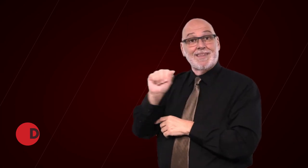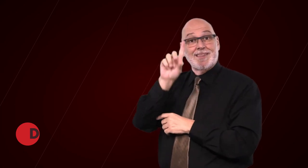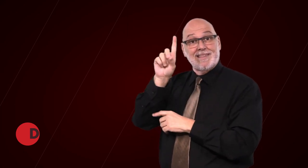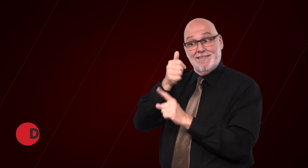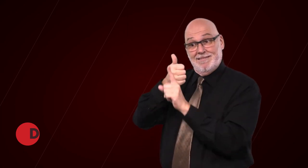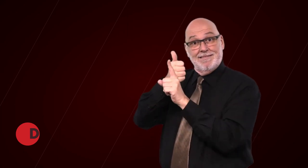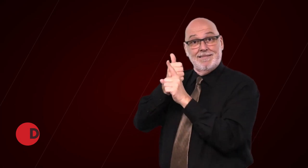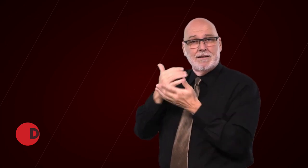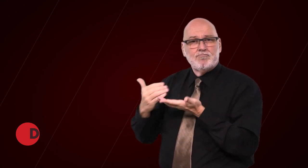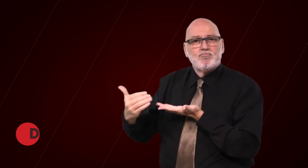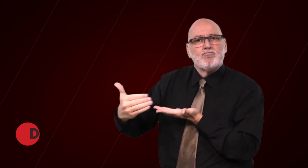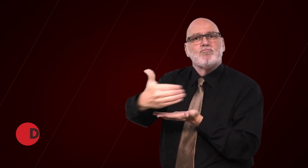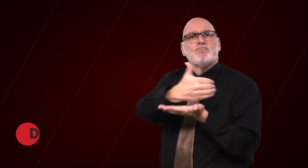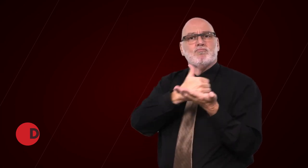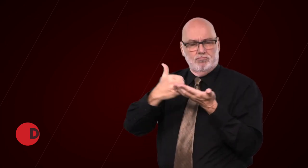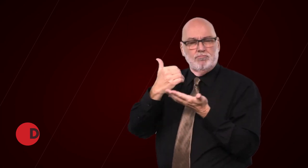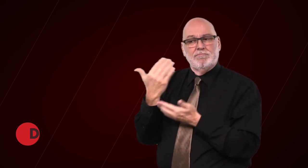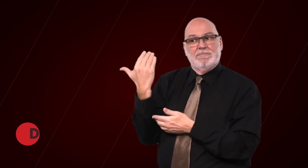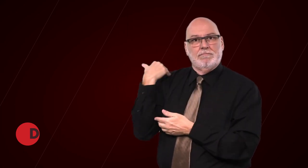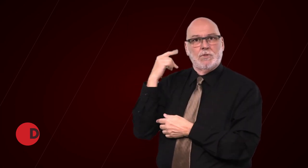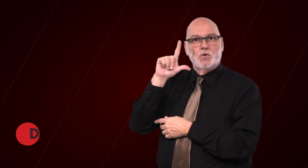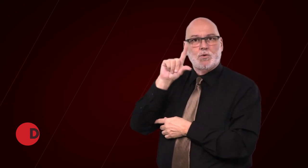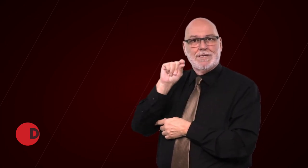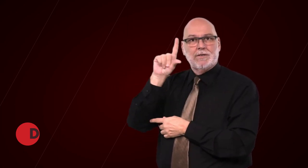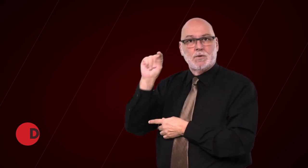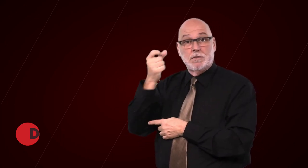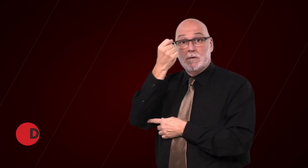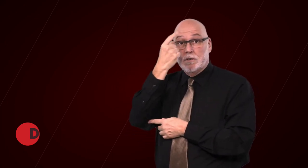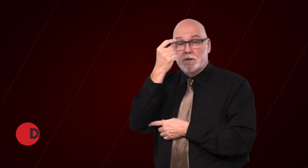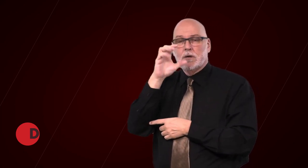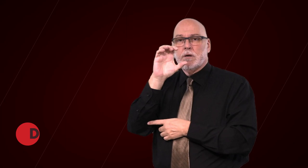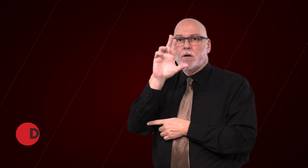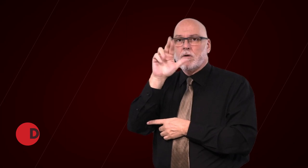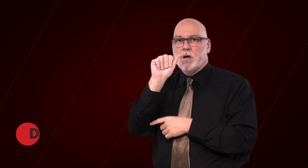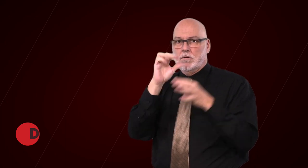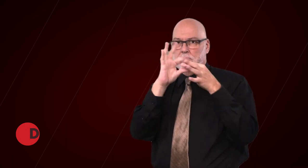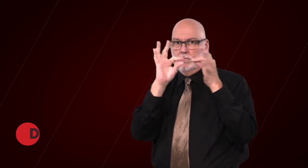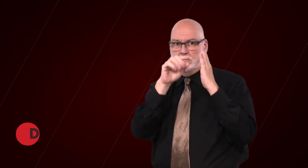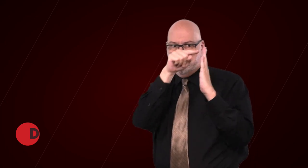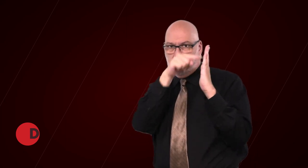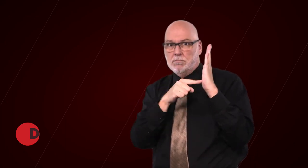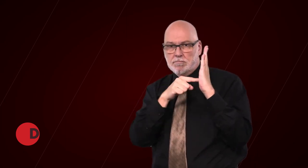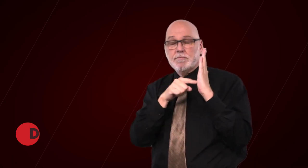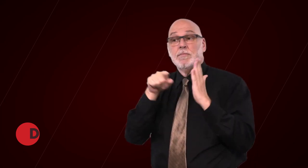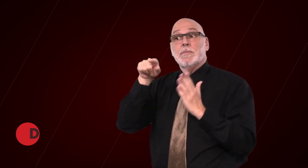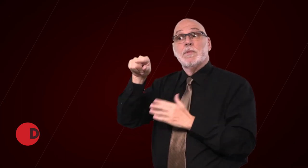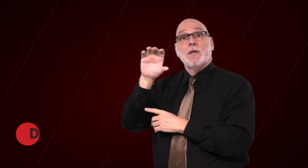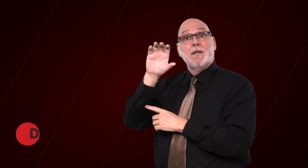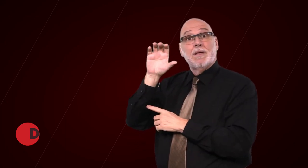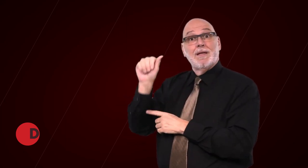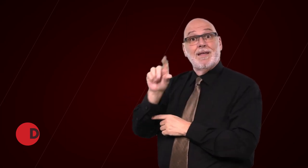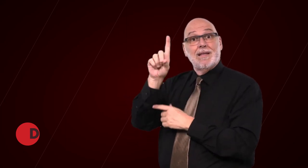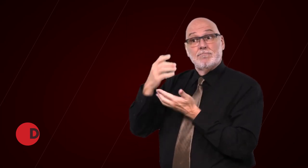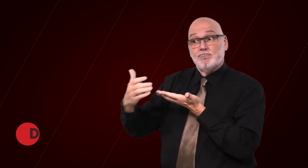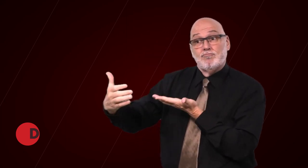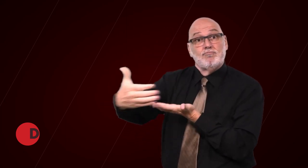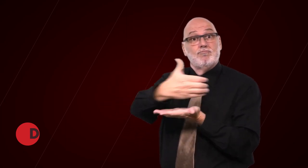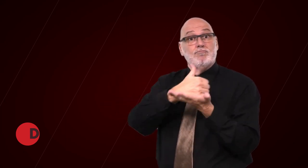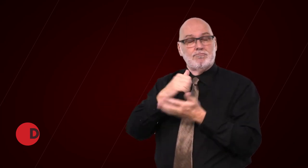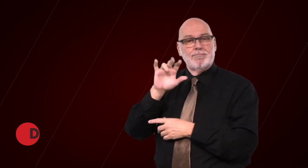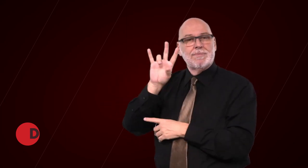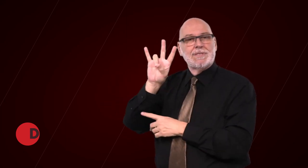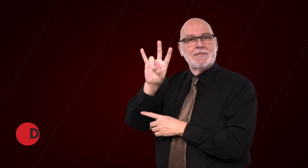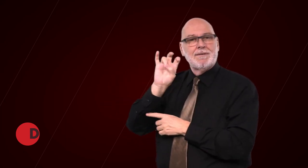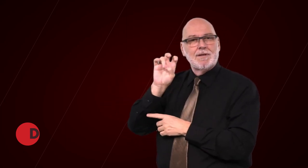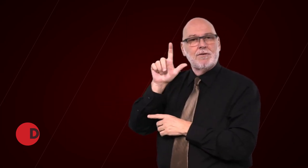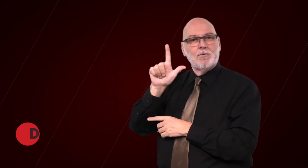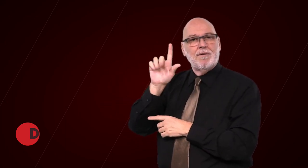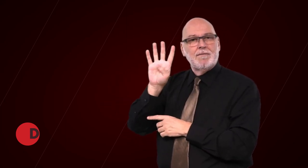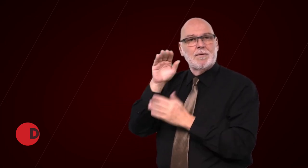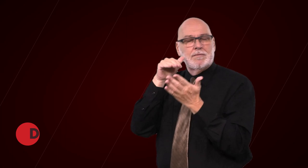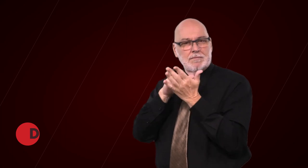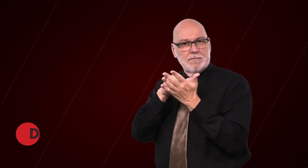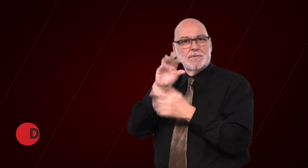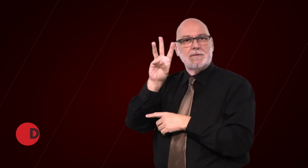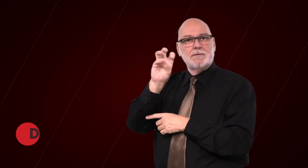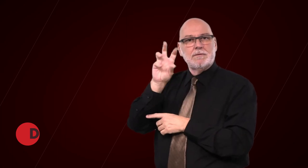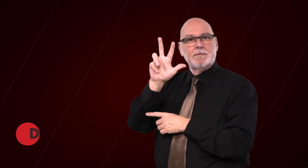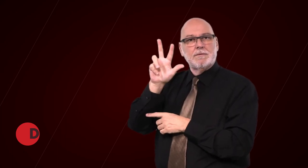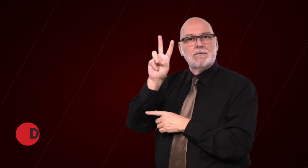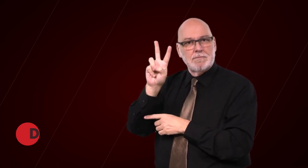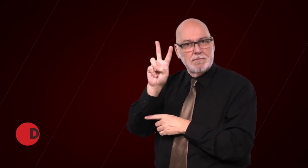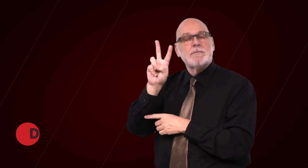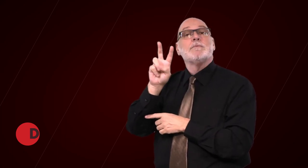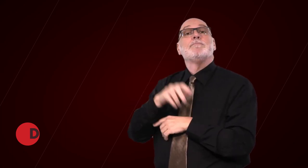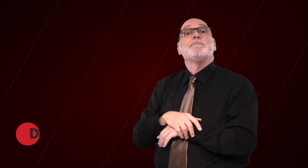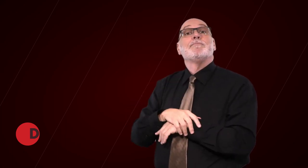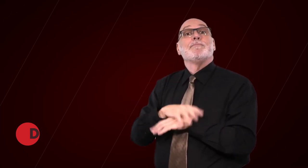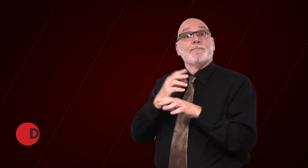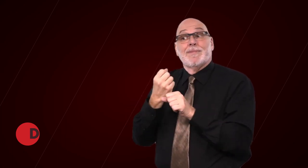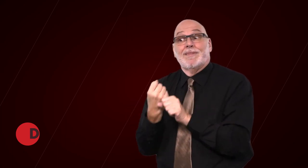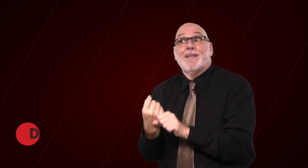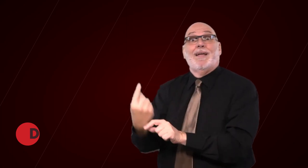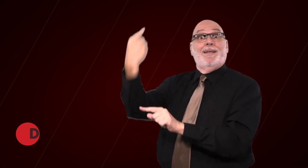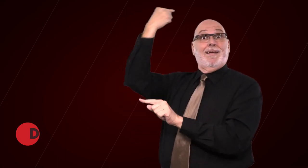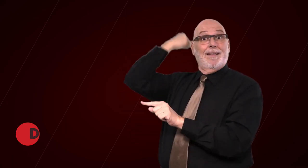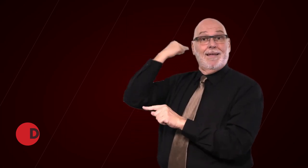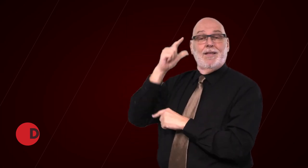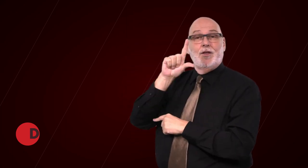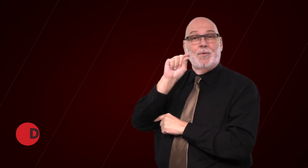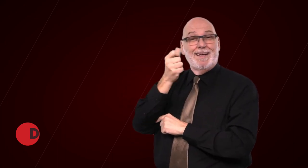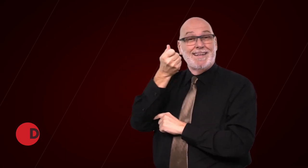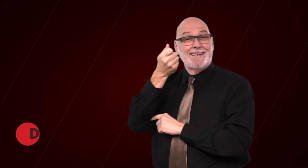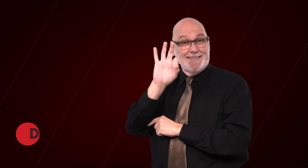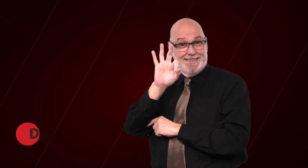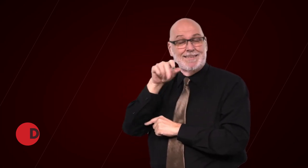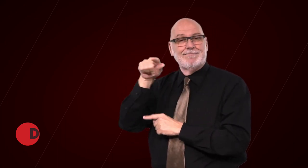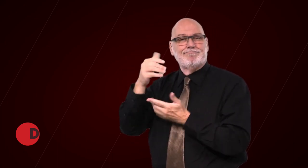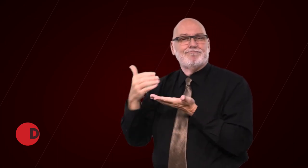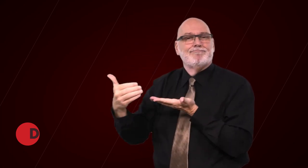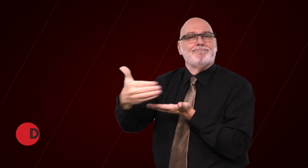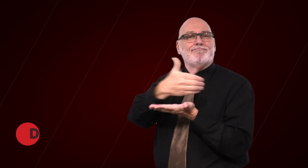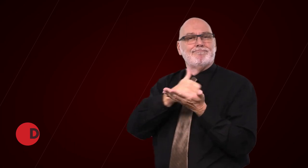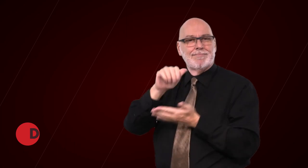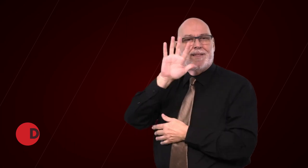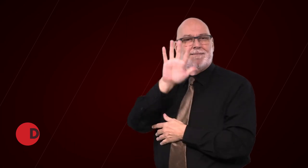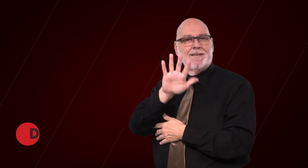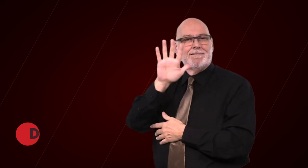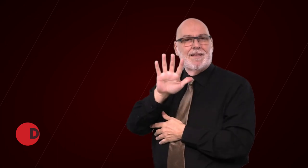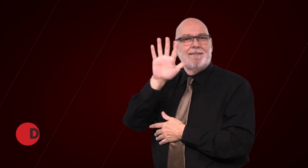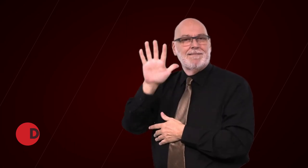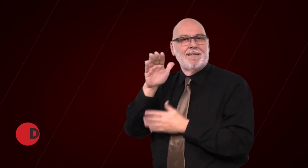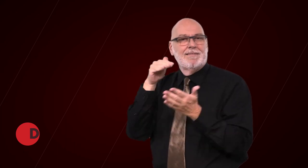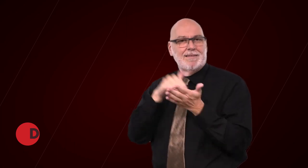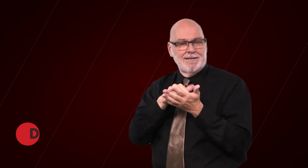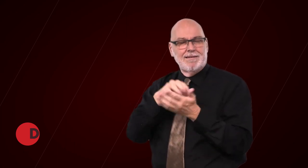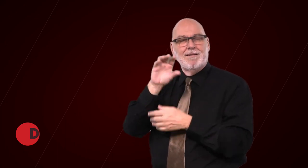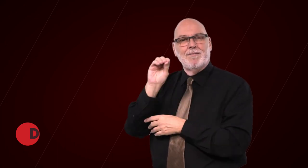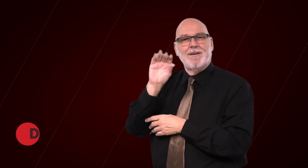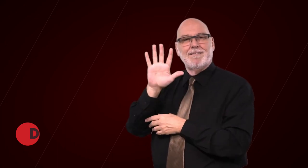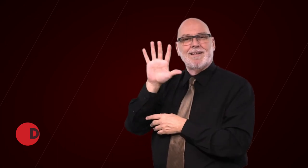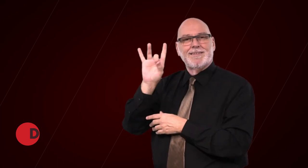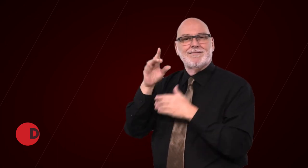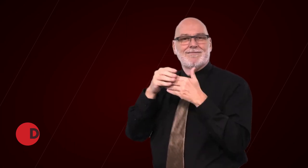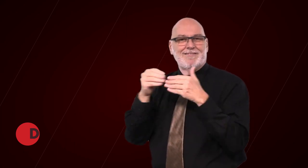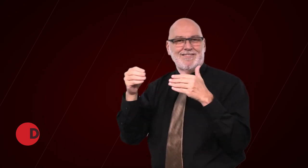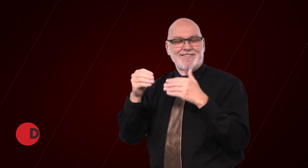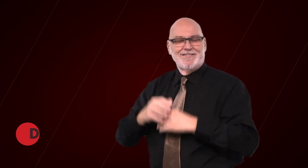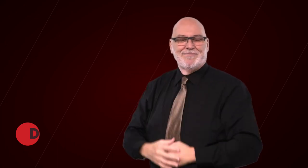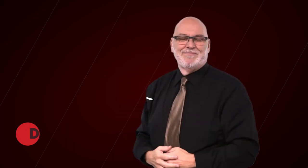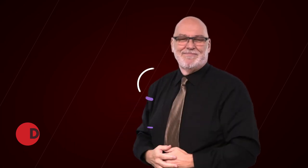CAD's revenues in 2020, according to CRA was $724,632 and in 2019, $555,058.